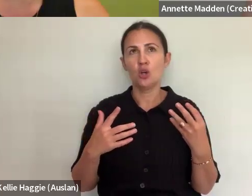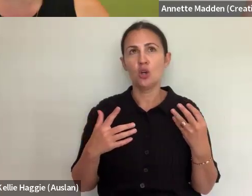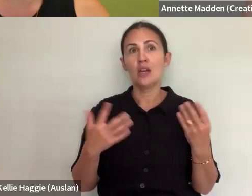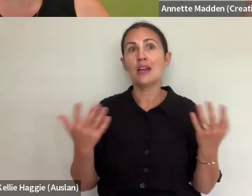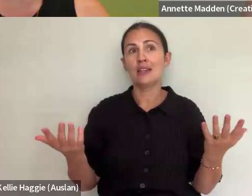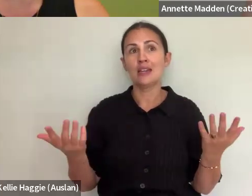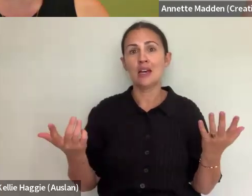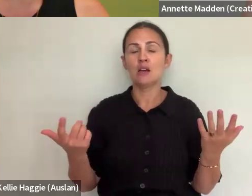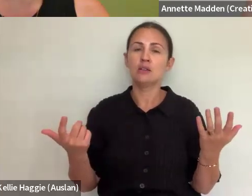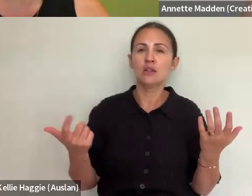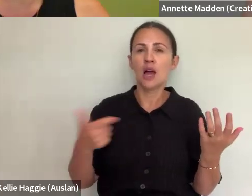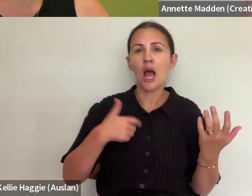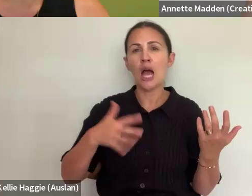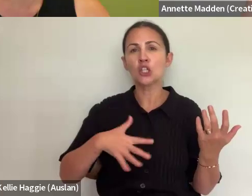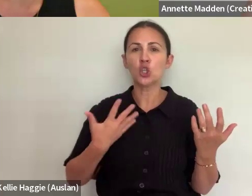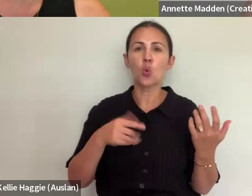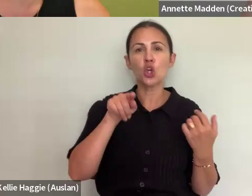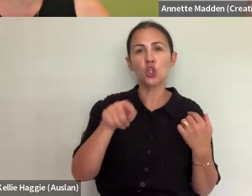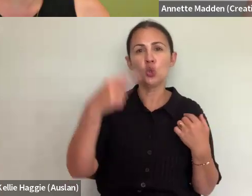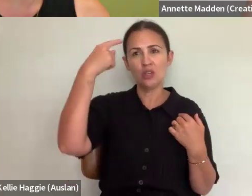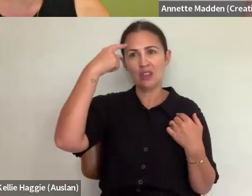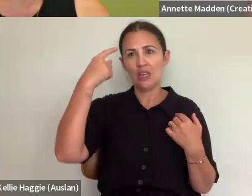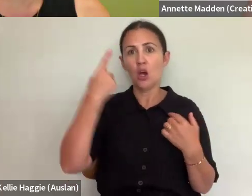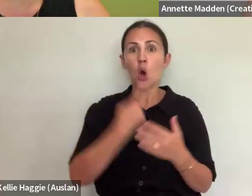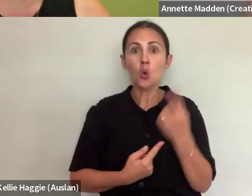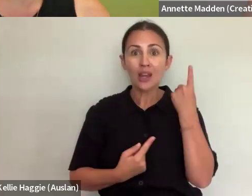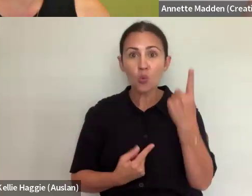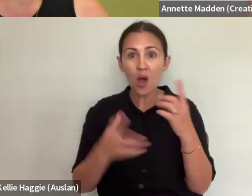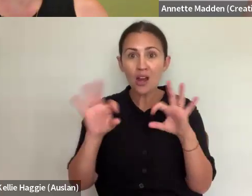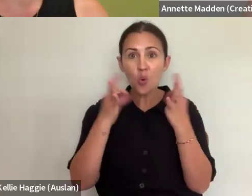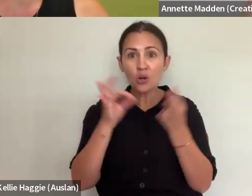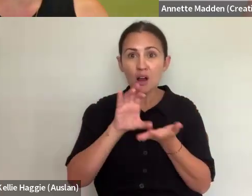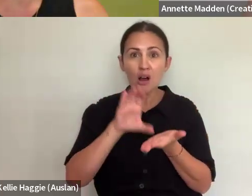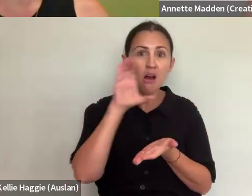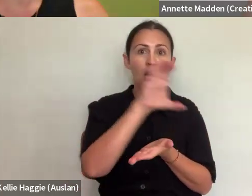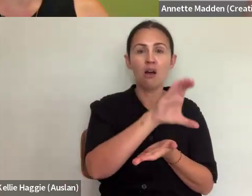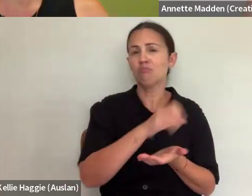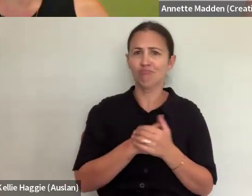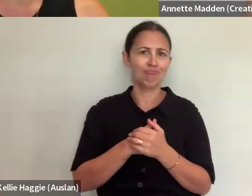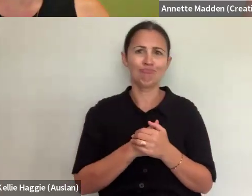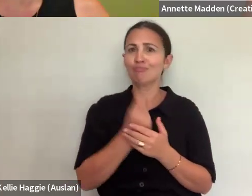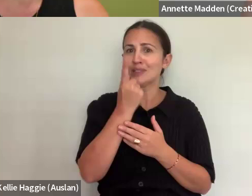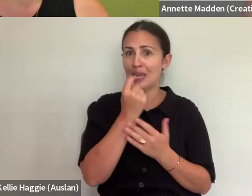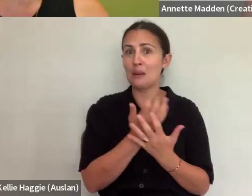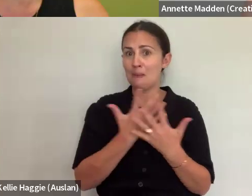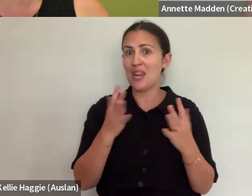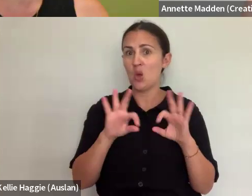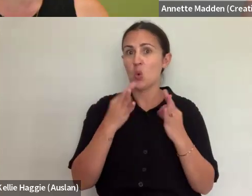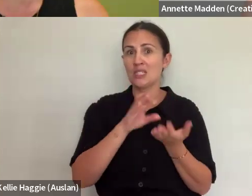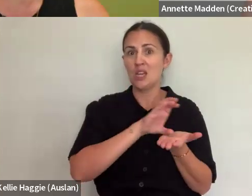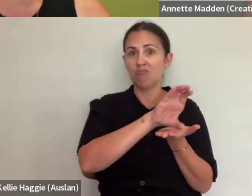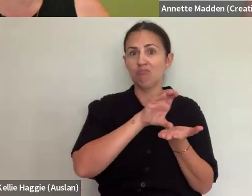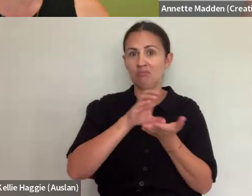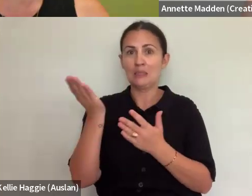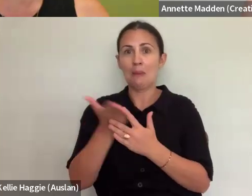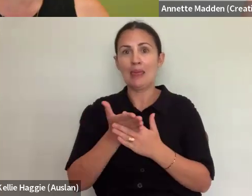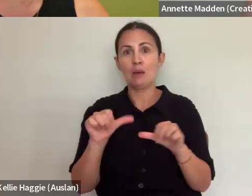opportunity.